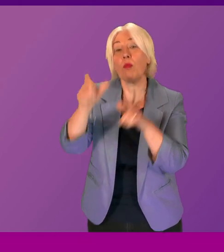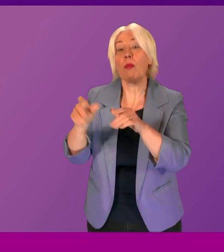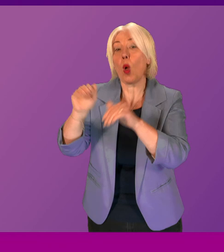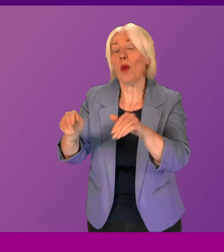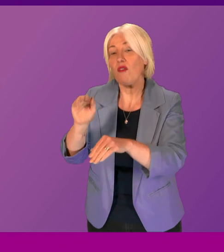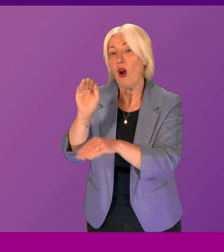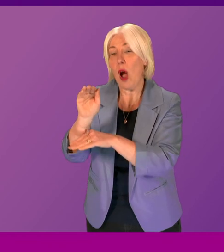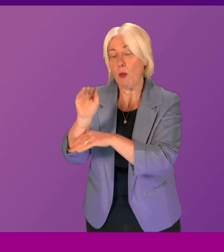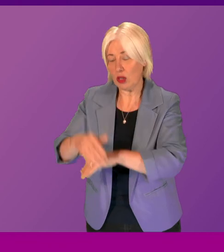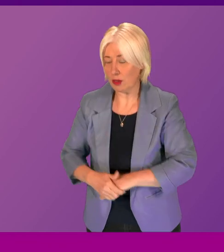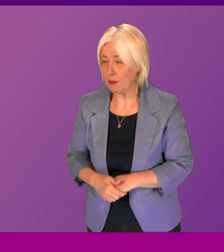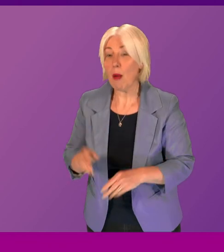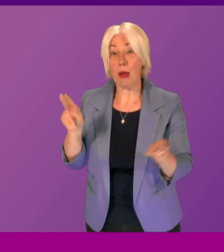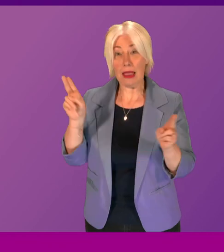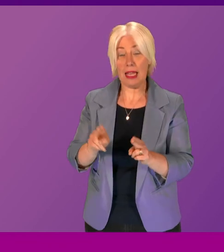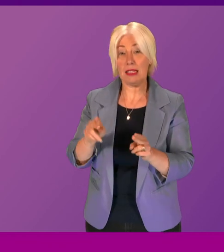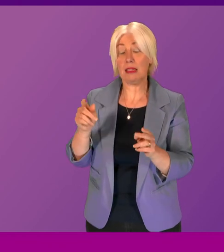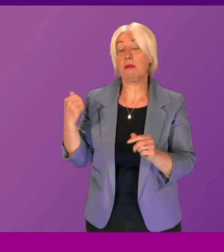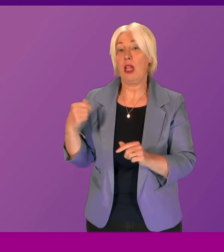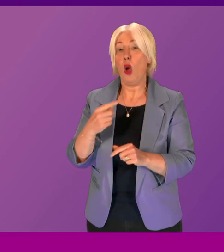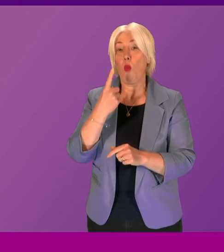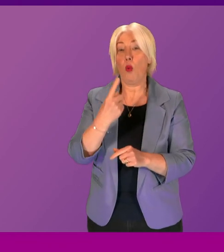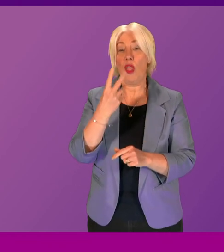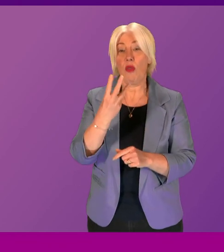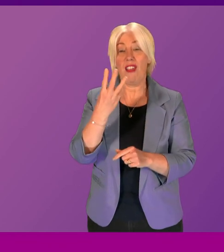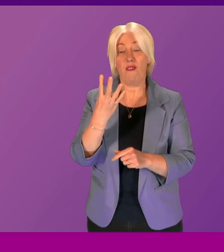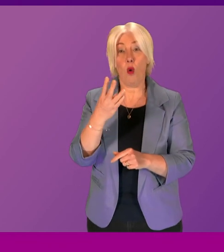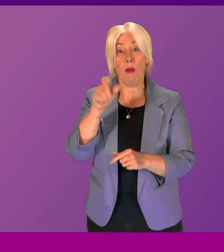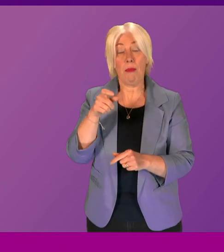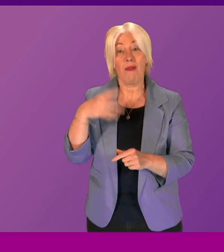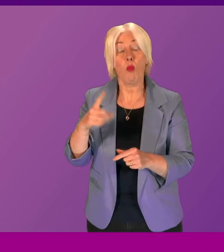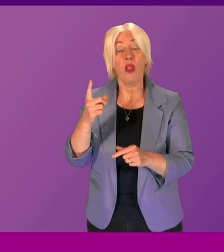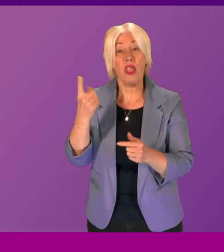That is fewer than in England, where 134 patients per 1,000 are on the RTT—referral to treatment—waiting